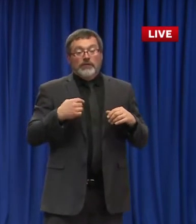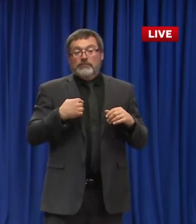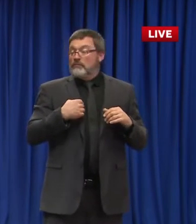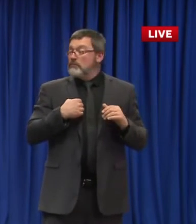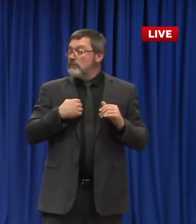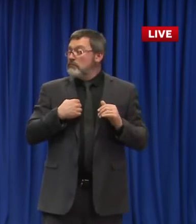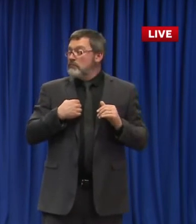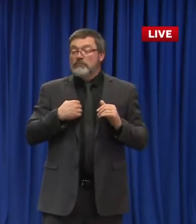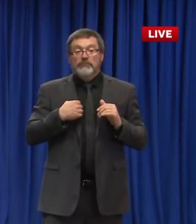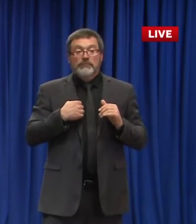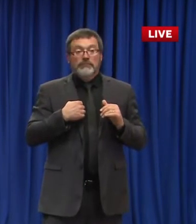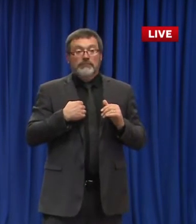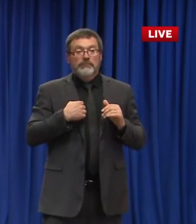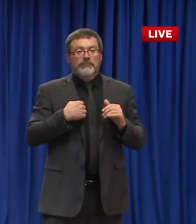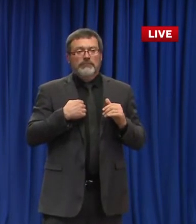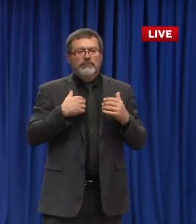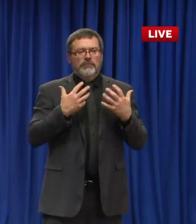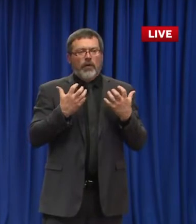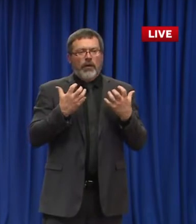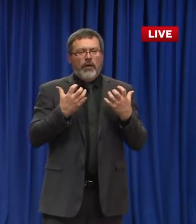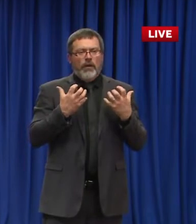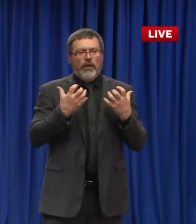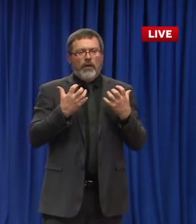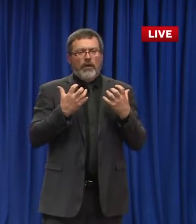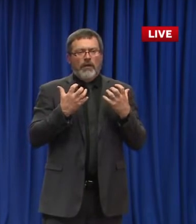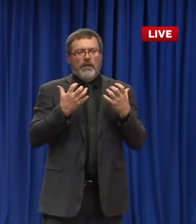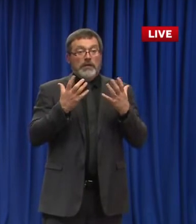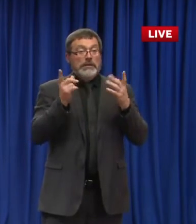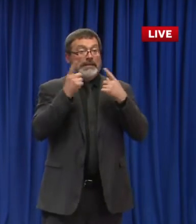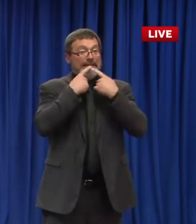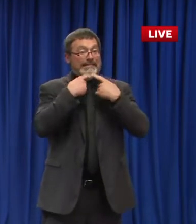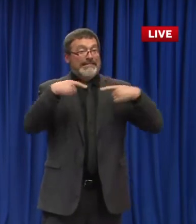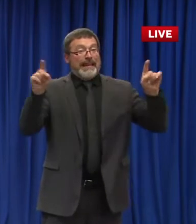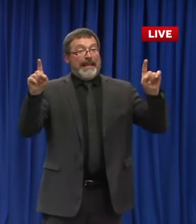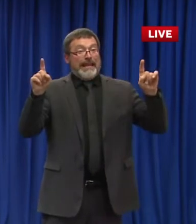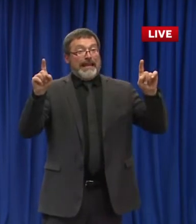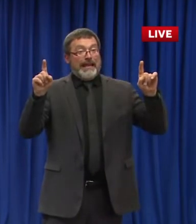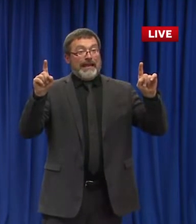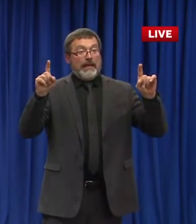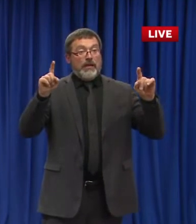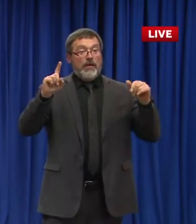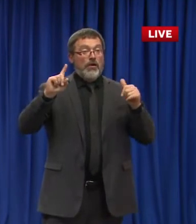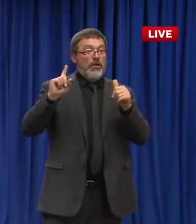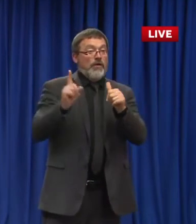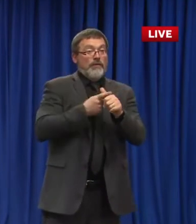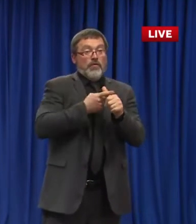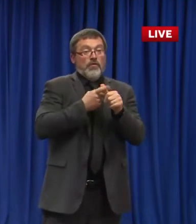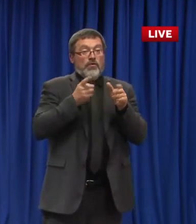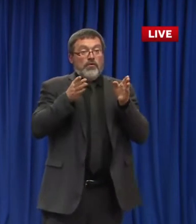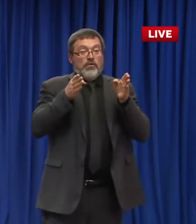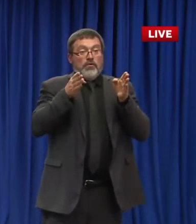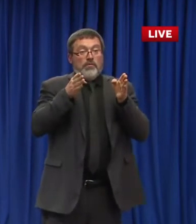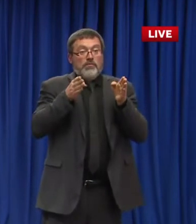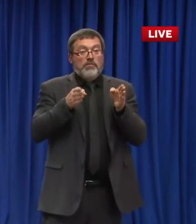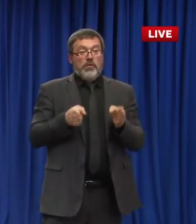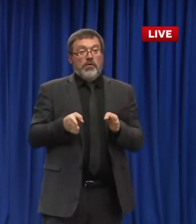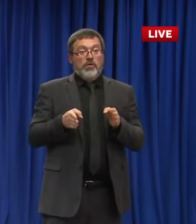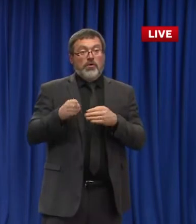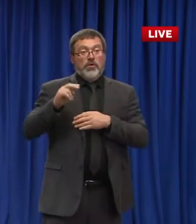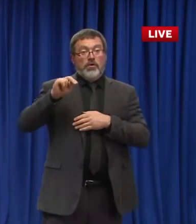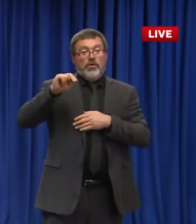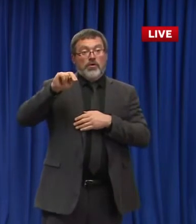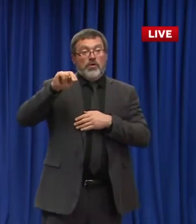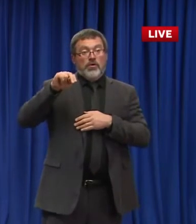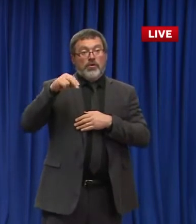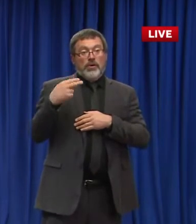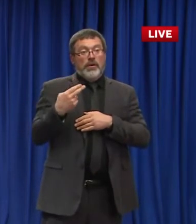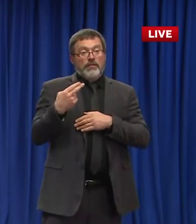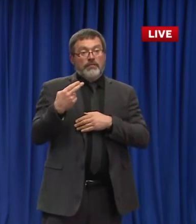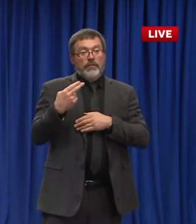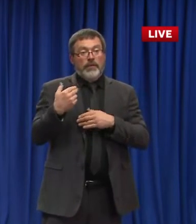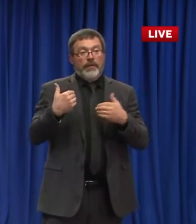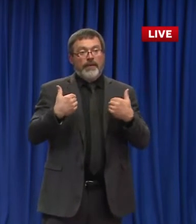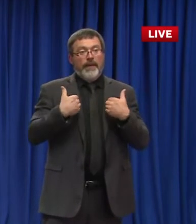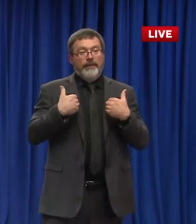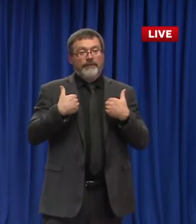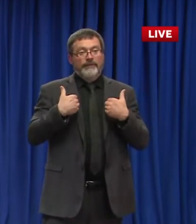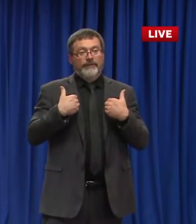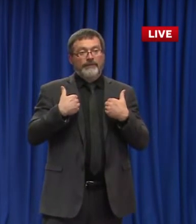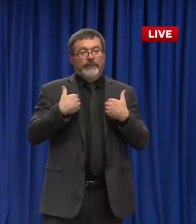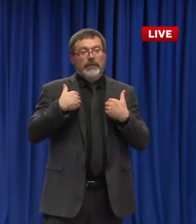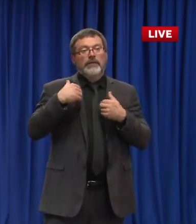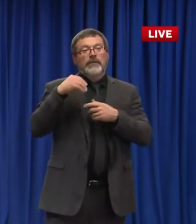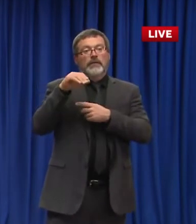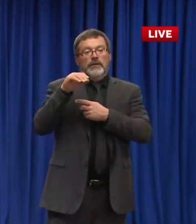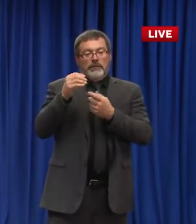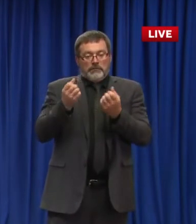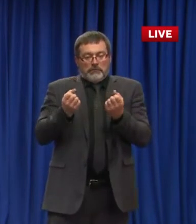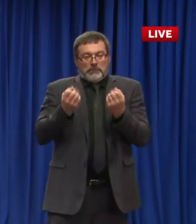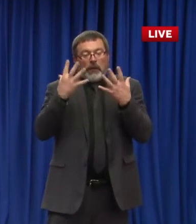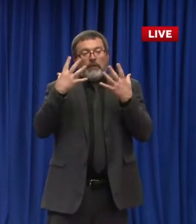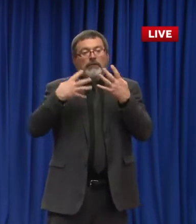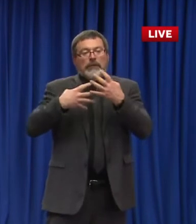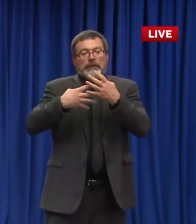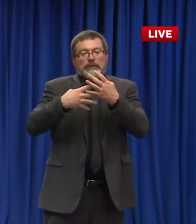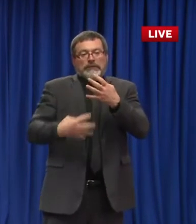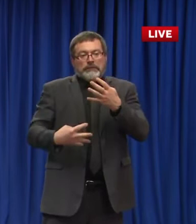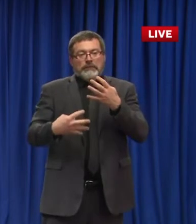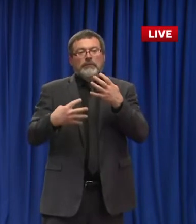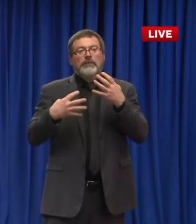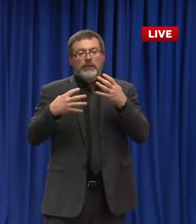UNFORTUNATELY, I ALSO HAVE THE I’M IN THE POSITION TODAY TO ANNOUNCE OUR FIRST IDENTIFICATION OF A NEW HAMPSHIRE RESIDENT WITH THE MULTI-SYSTEM INFLAMMATORY